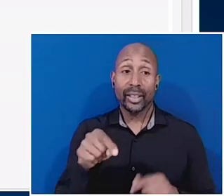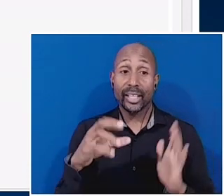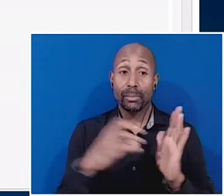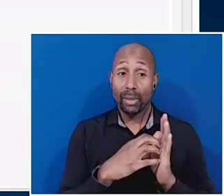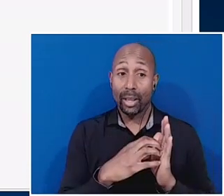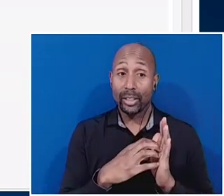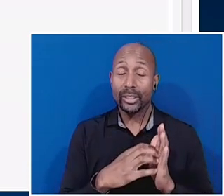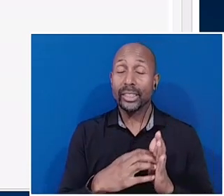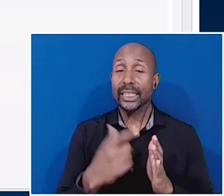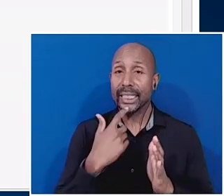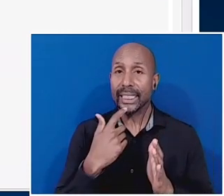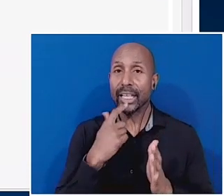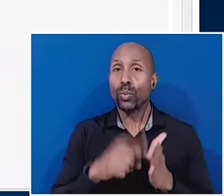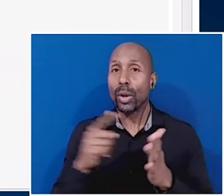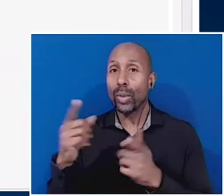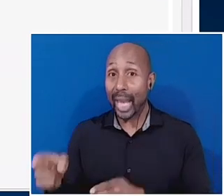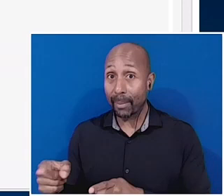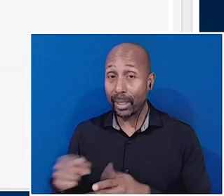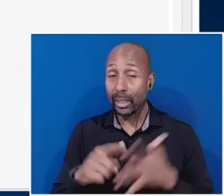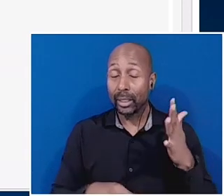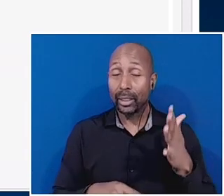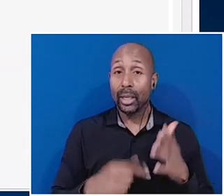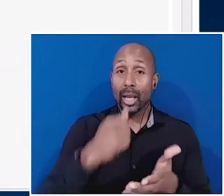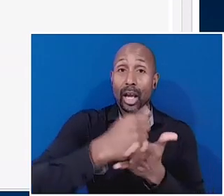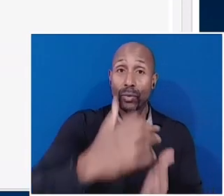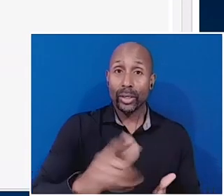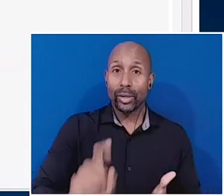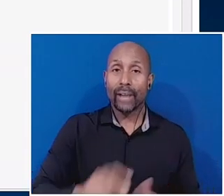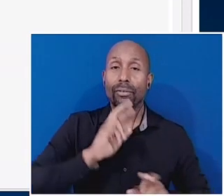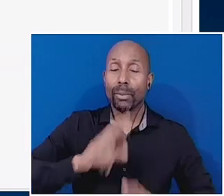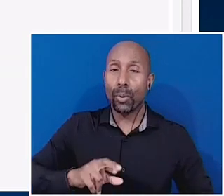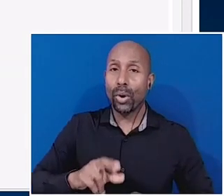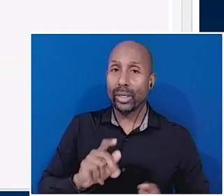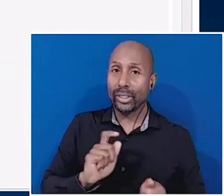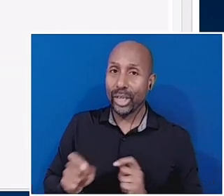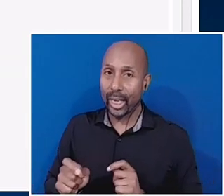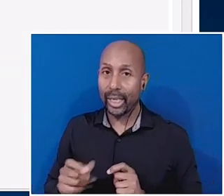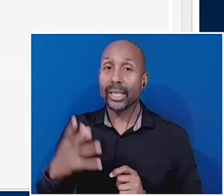accreditor would have to report the change and explain why they approved the change.